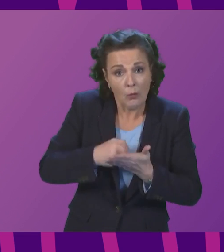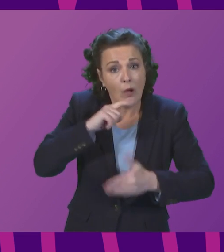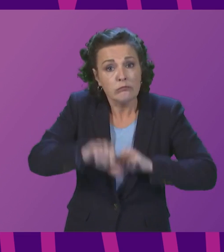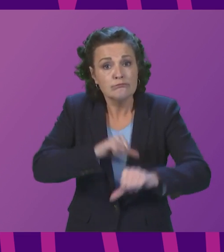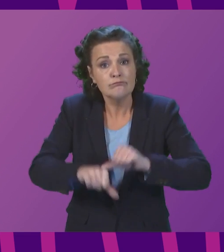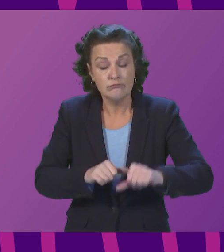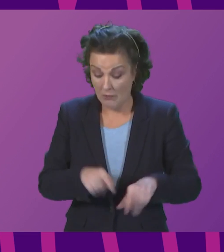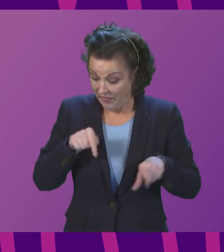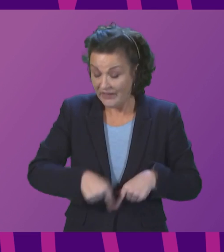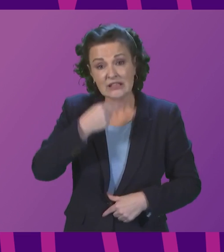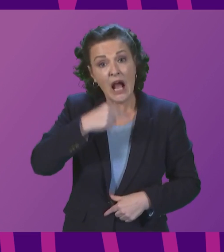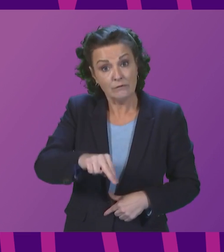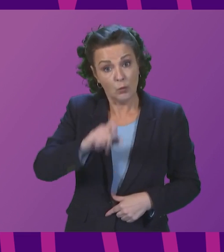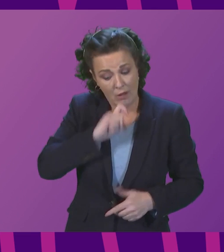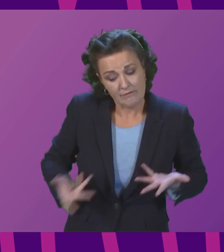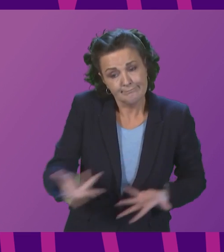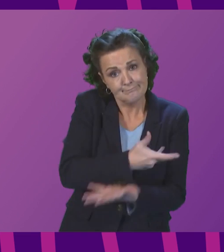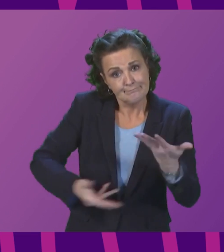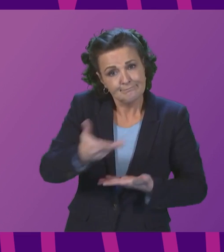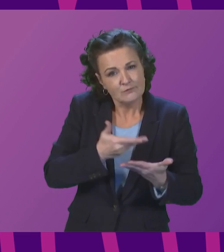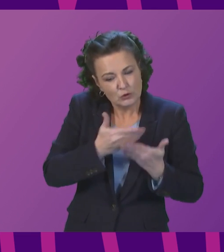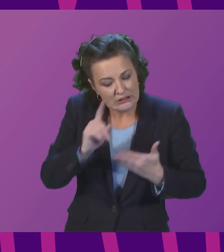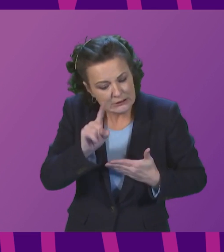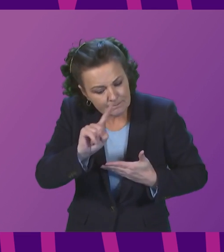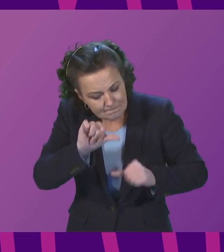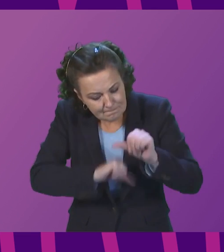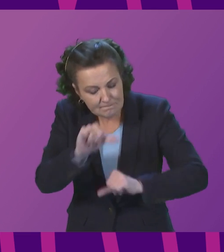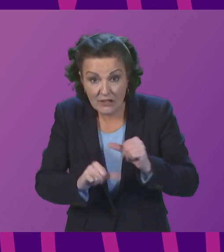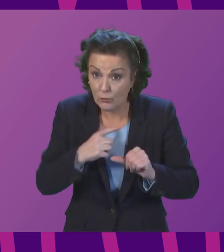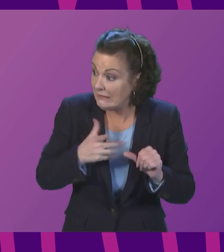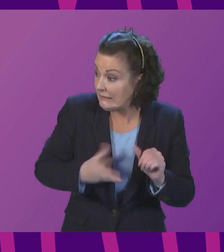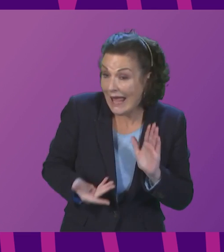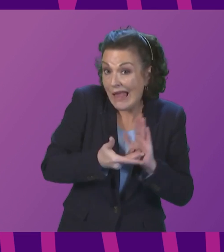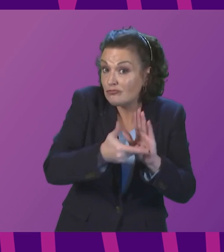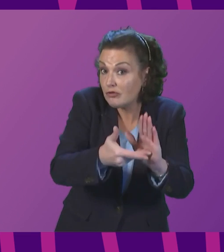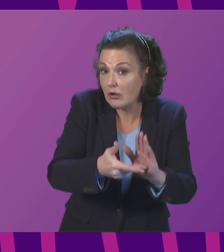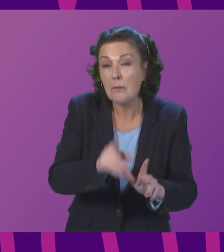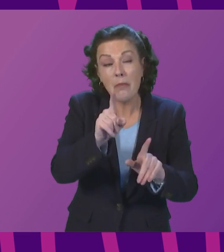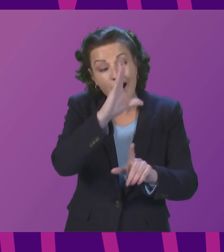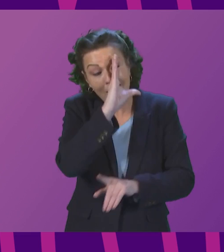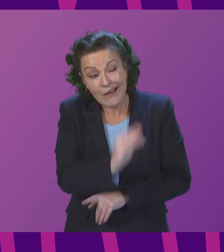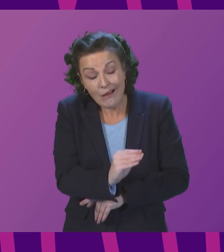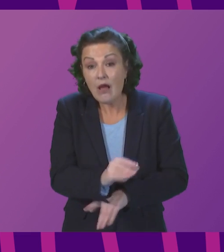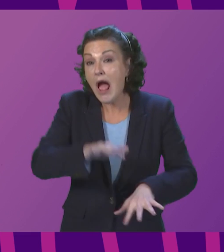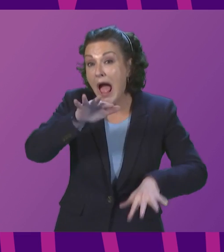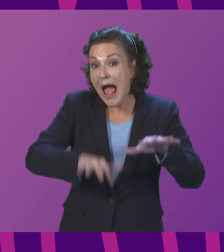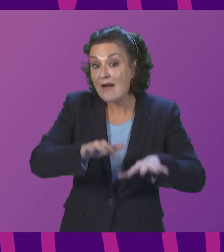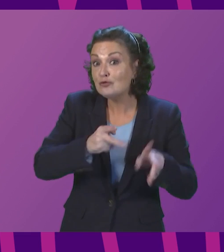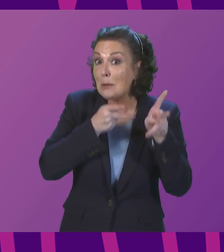look at progress on the issue and what further steps we need to take. It is worth noting that the average number of beds occupied by people whose discharge